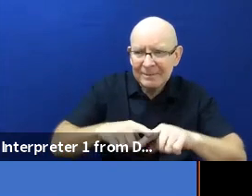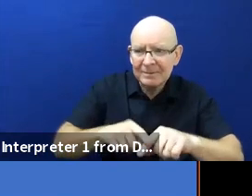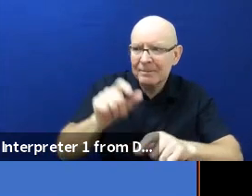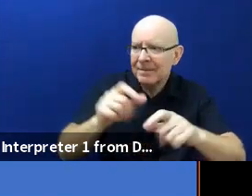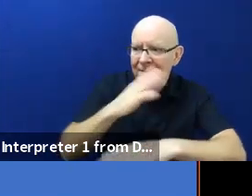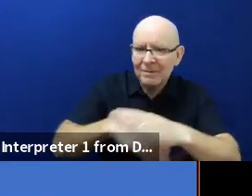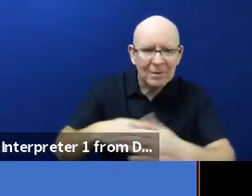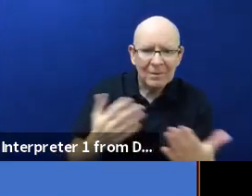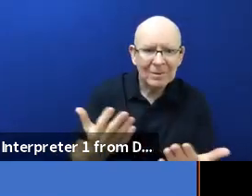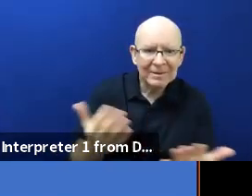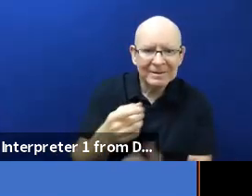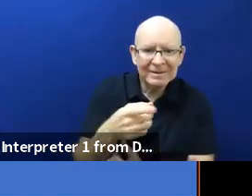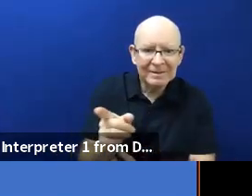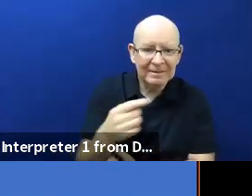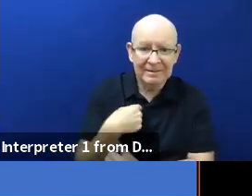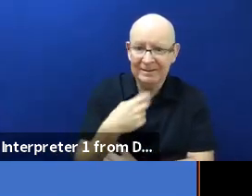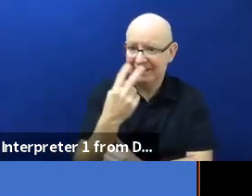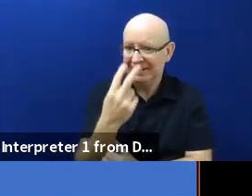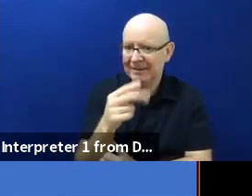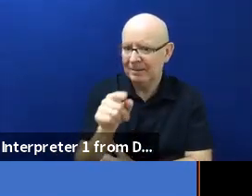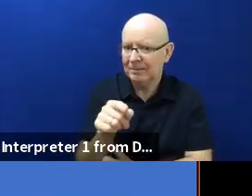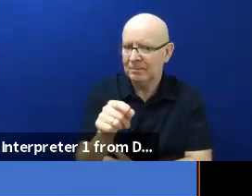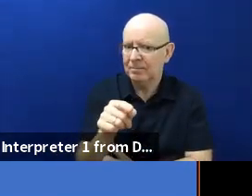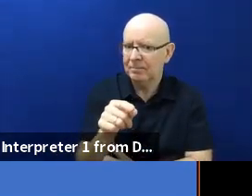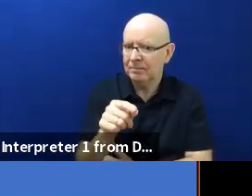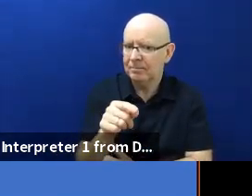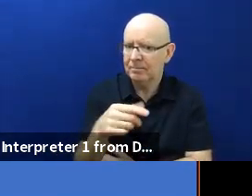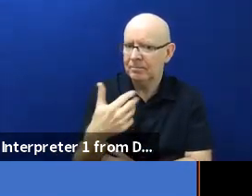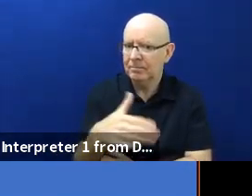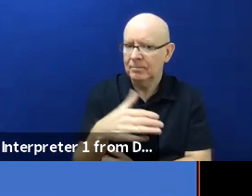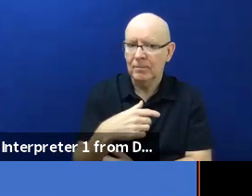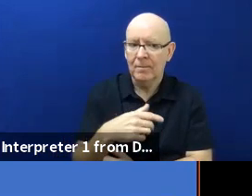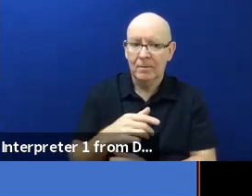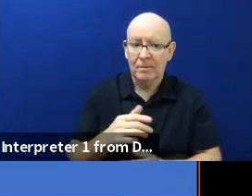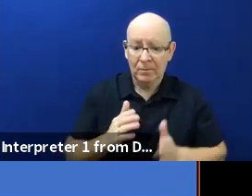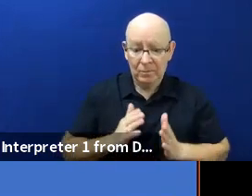blind person, deaf person, person with deaf- blindness, a person with physical disability,